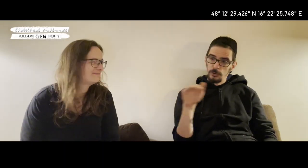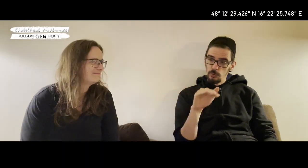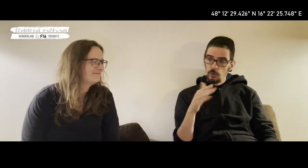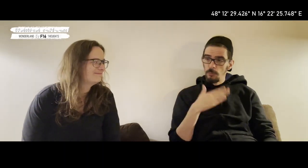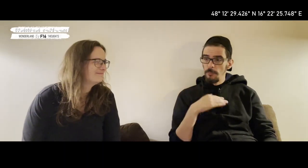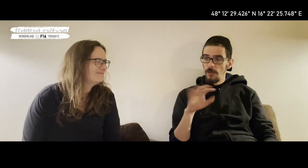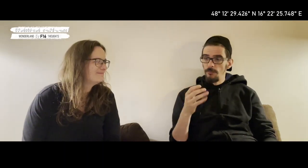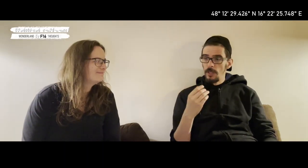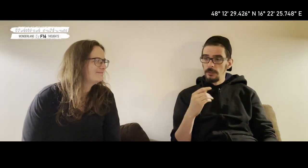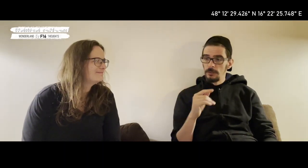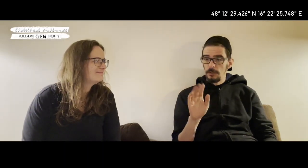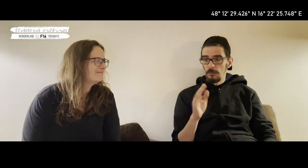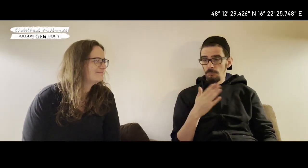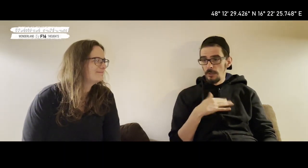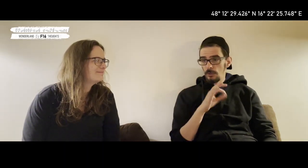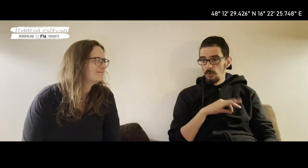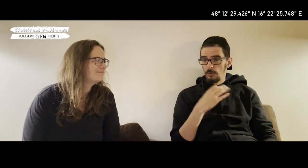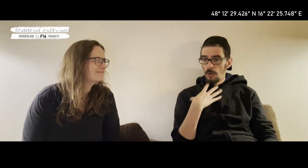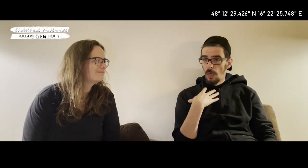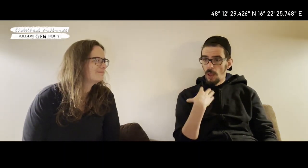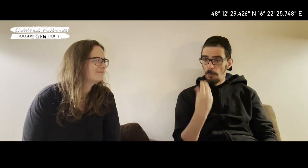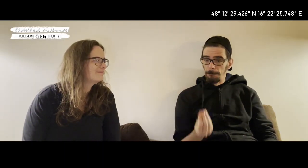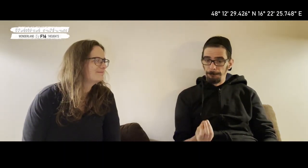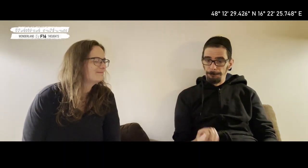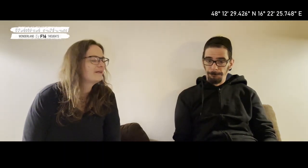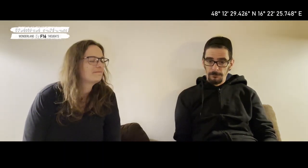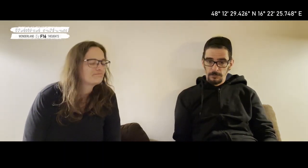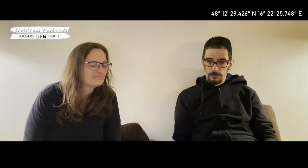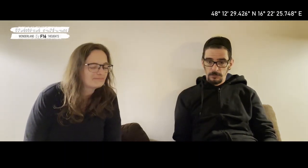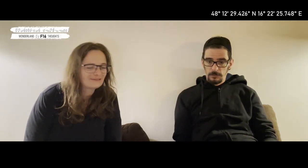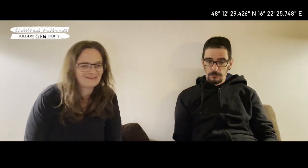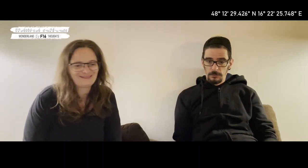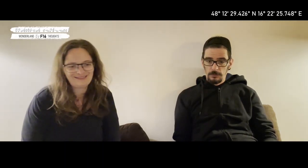Um, excuse me, but my TV just swallowed my daughter.